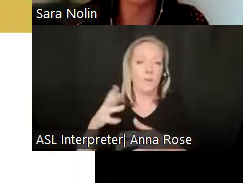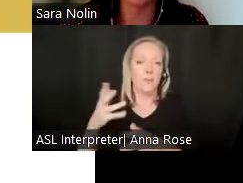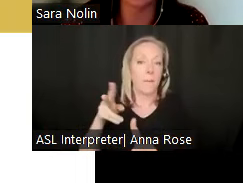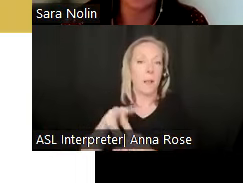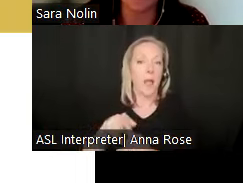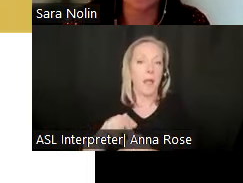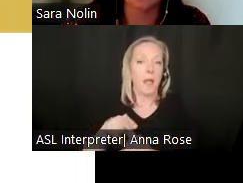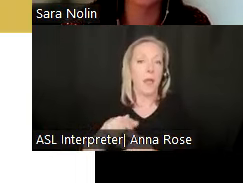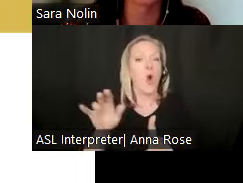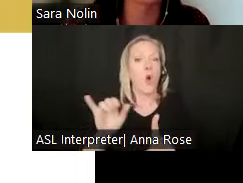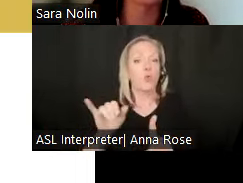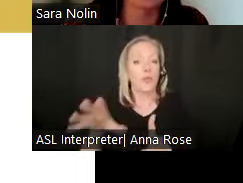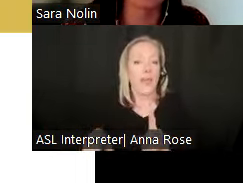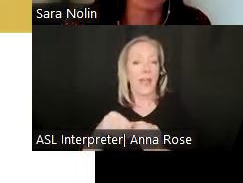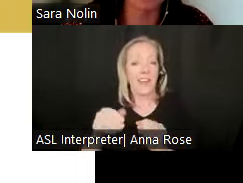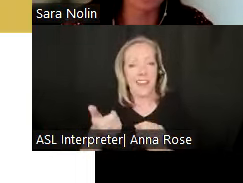And they also added, any tests that cannot be used?